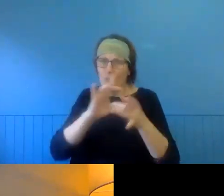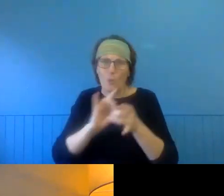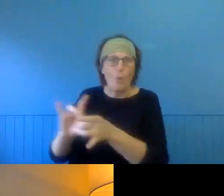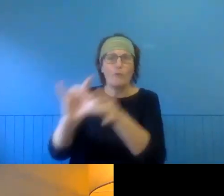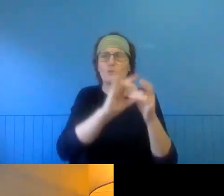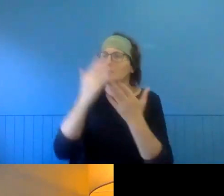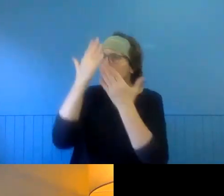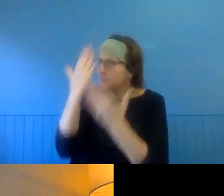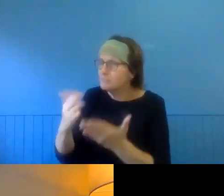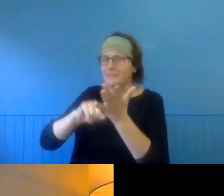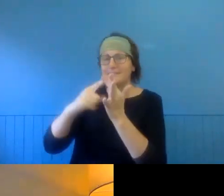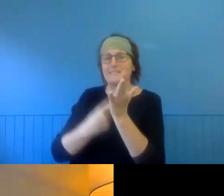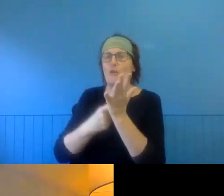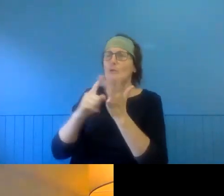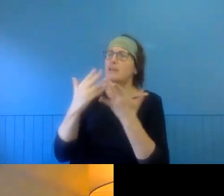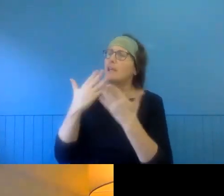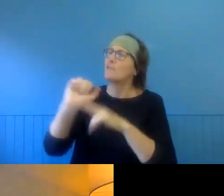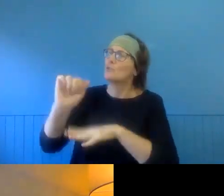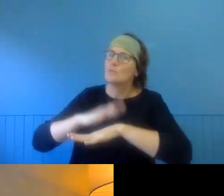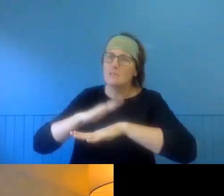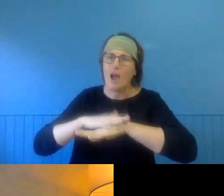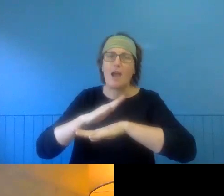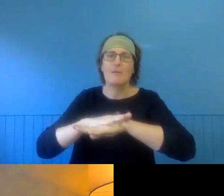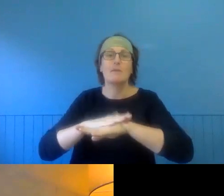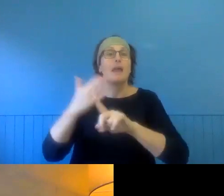Thank you so much for all your time. Before we leave, I would like to